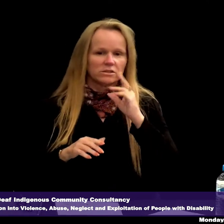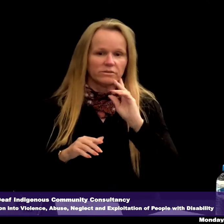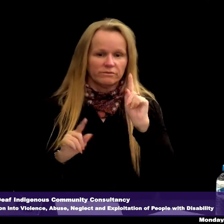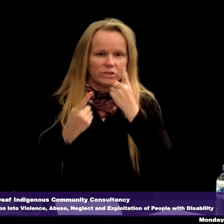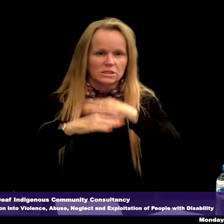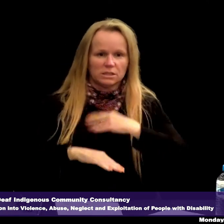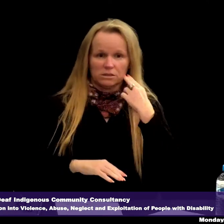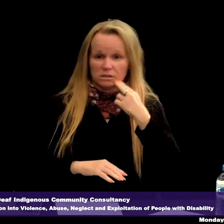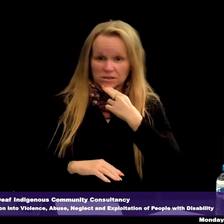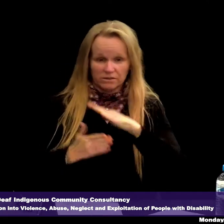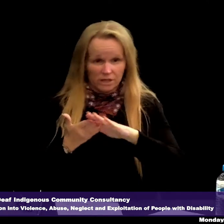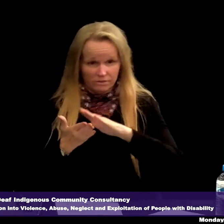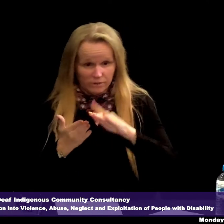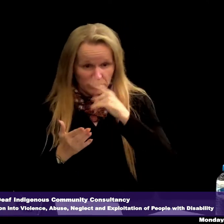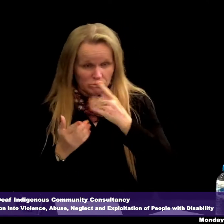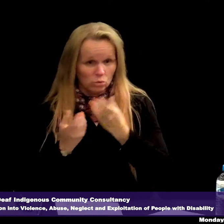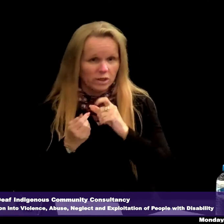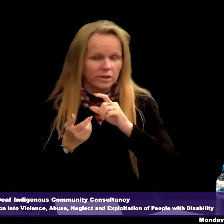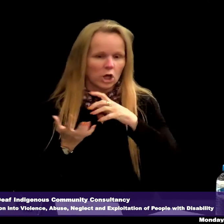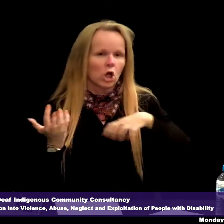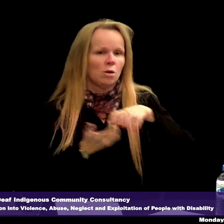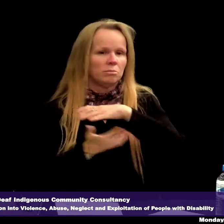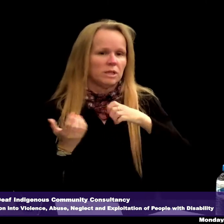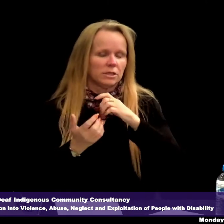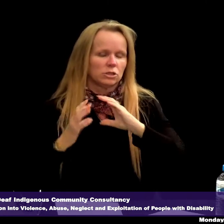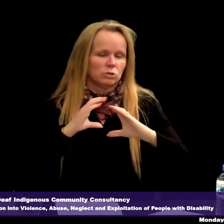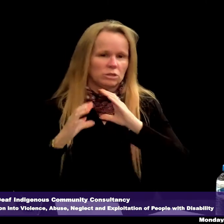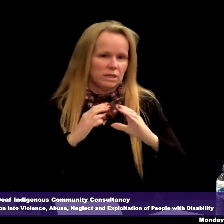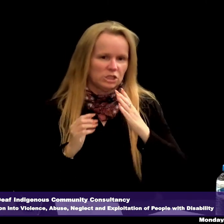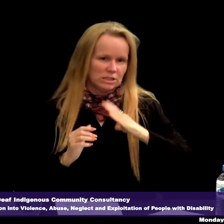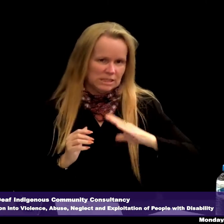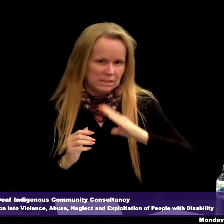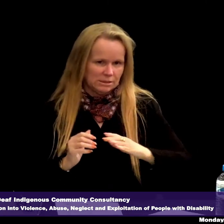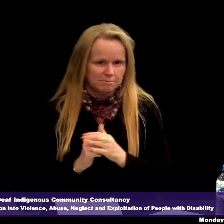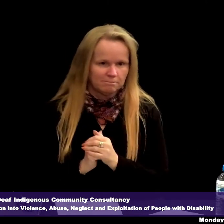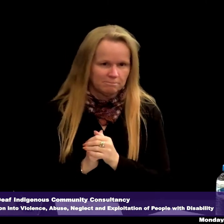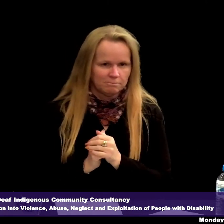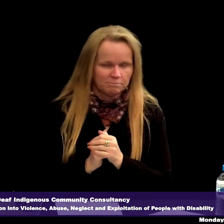I cover the needs of First Nations Deaf and hard of hearing people who have complex communication needs.